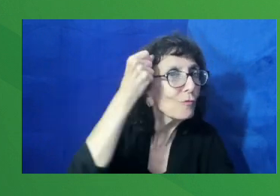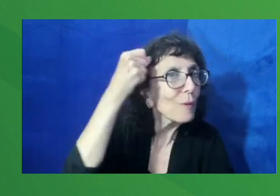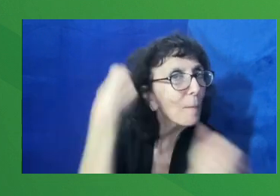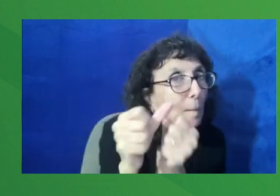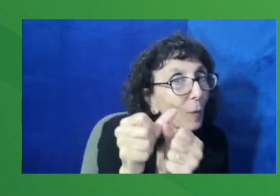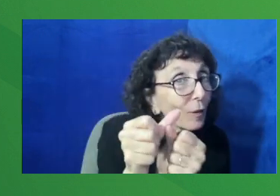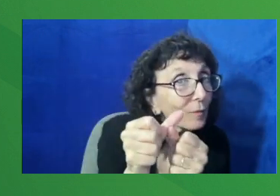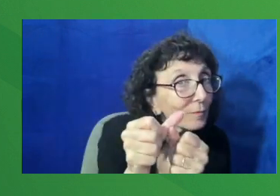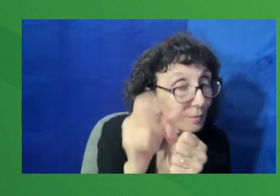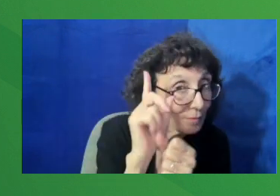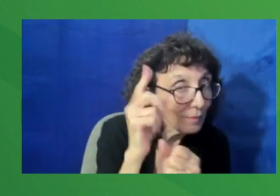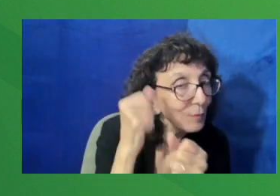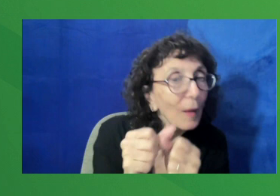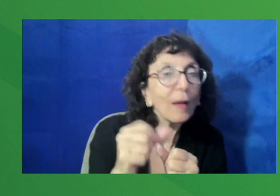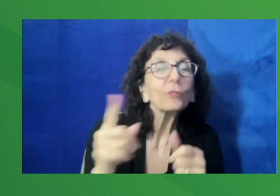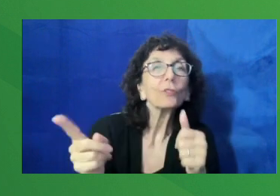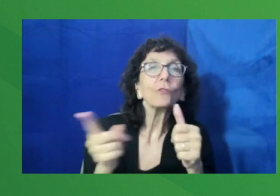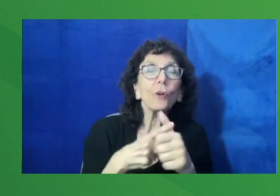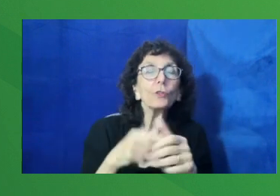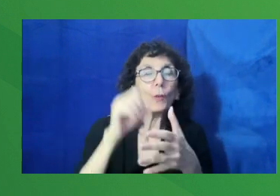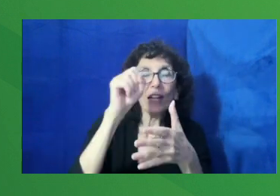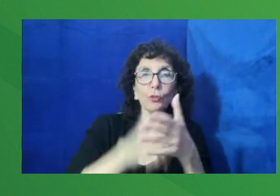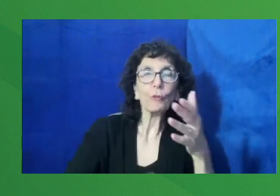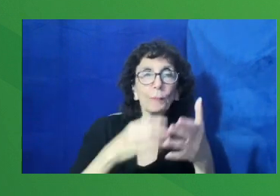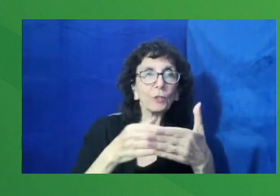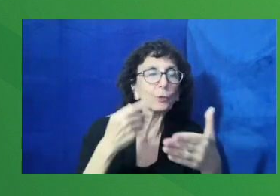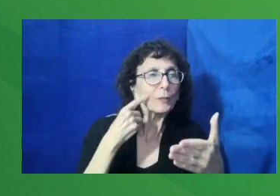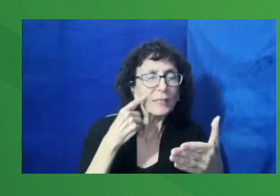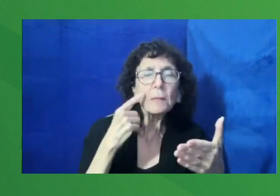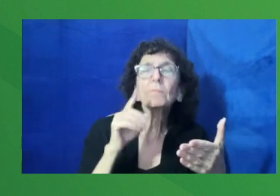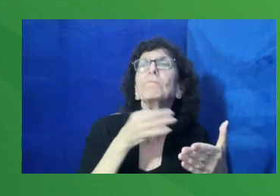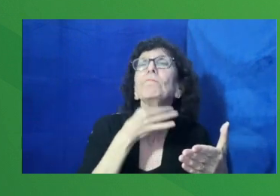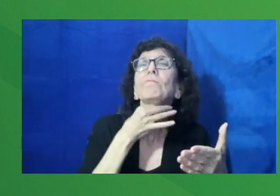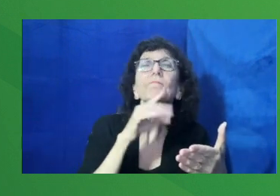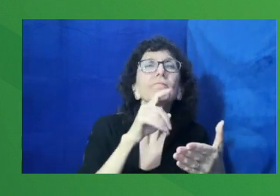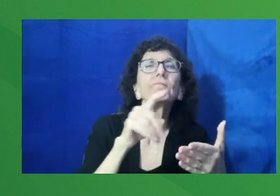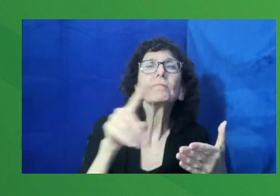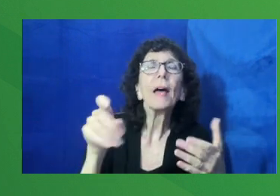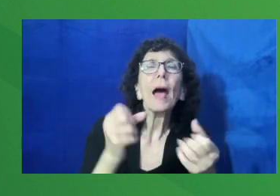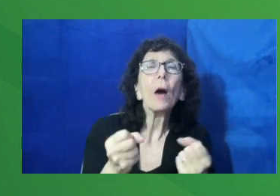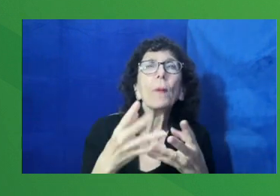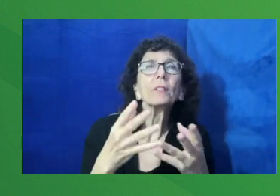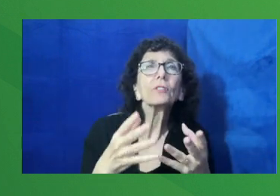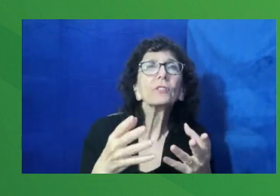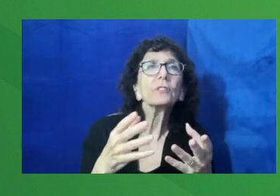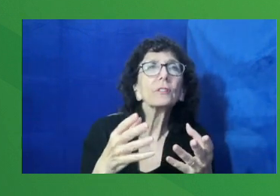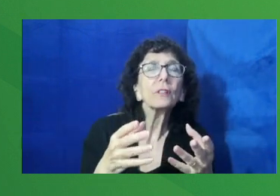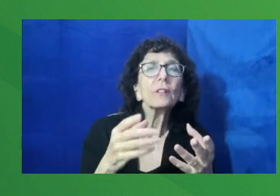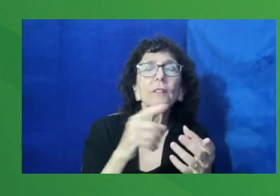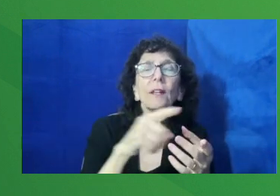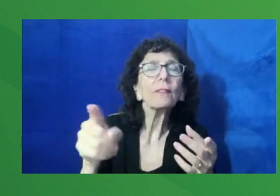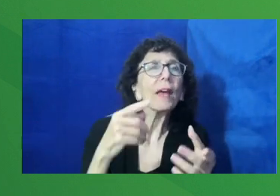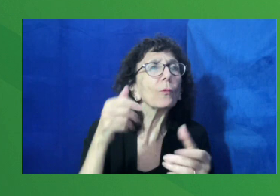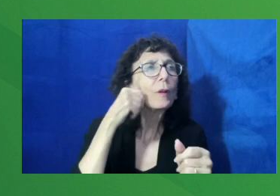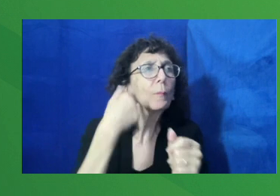with scripted text to figure out how much did the respondents remember or recall what